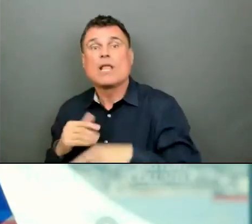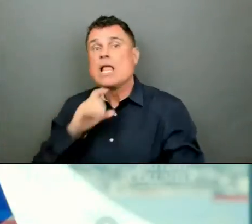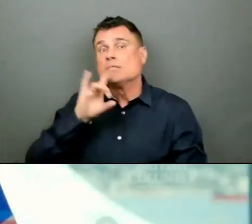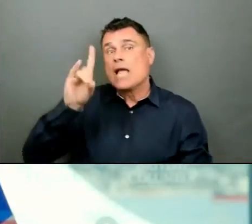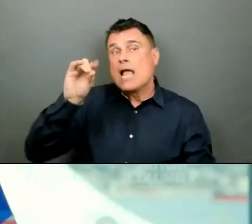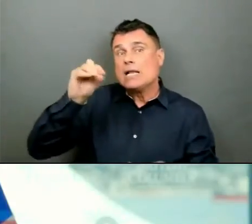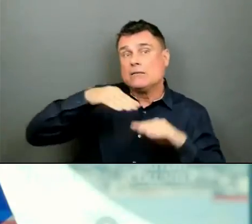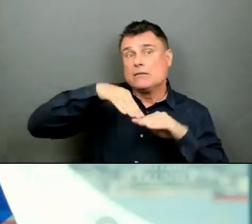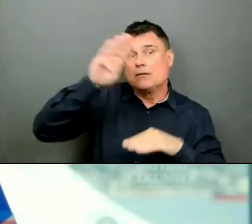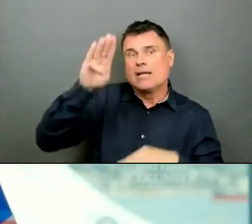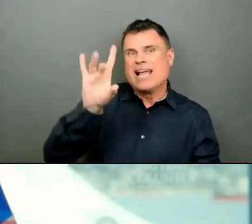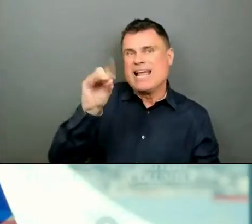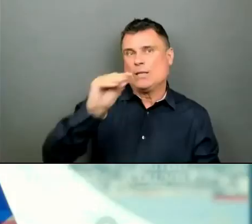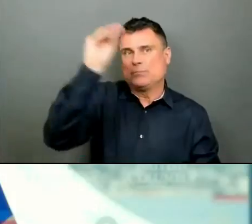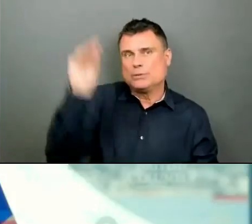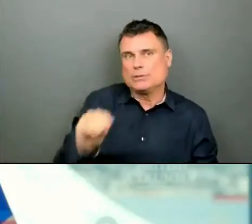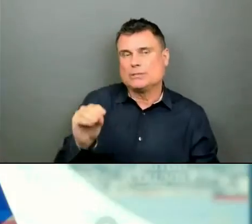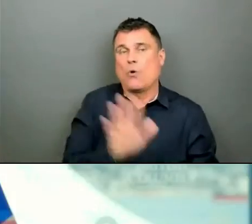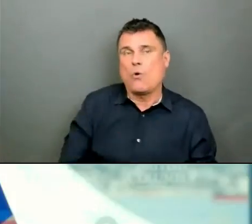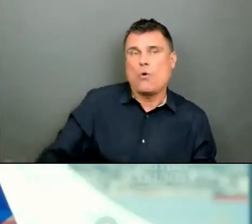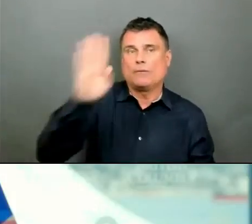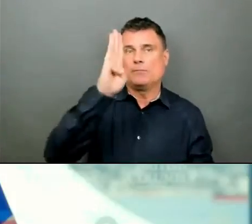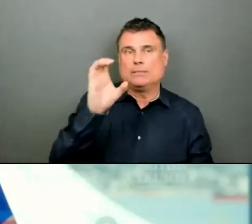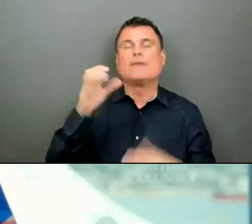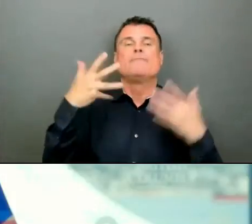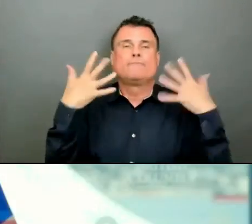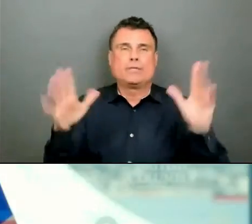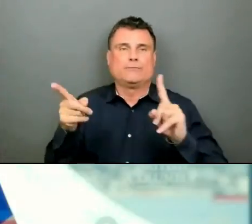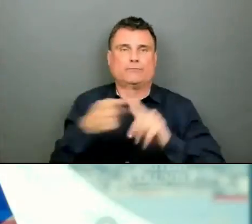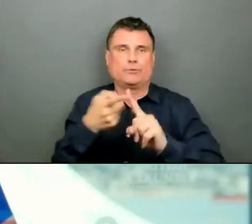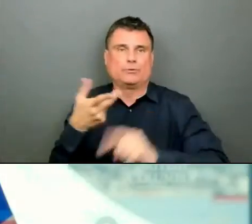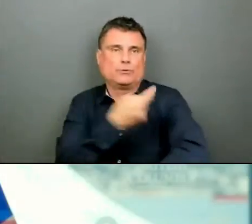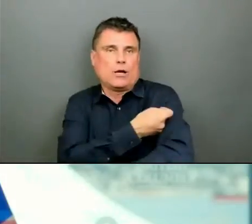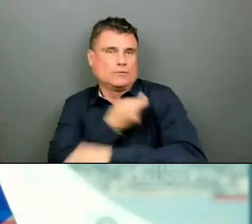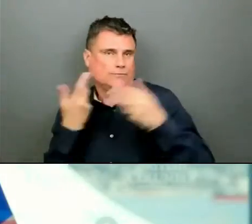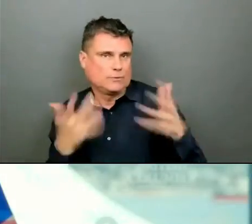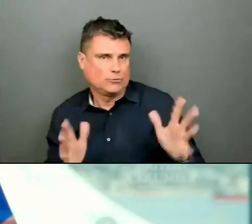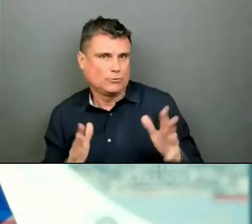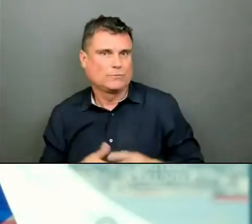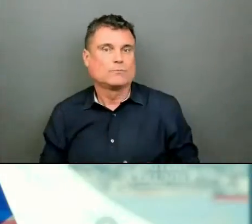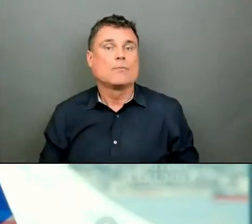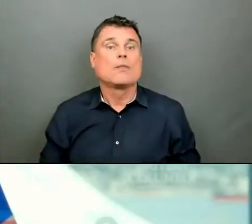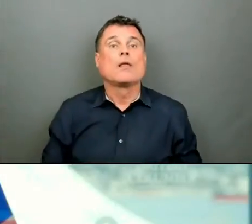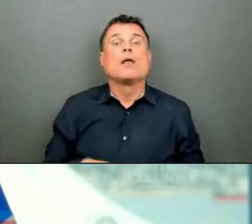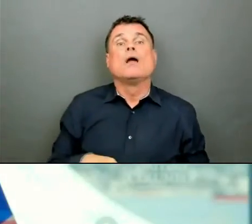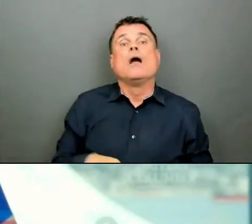have been provided vaccine. And one hundred percent of long term care and assisted living care